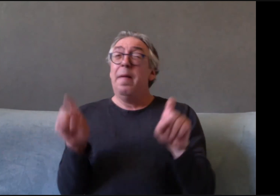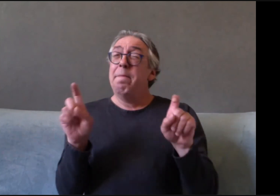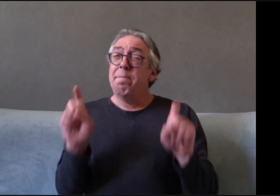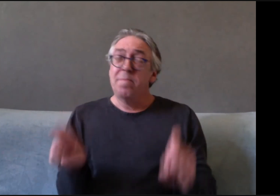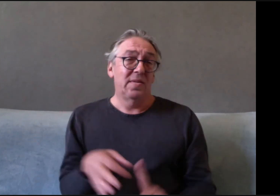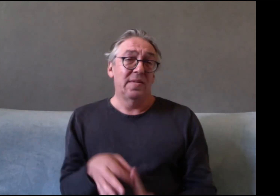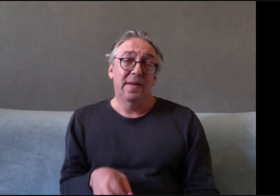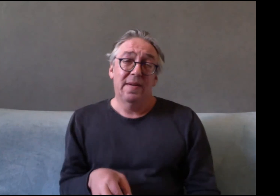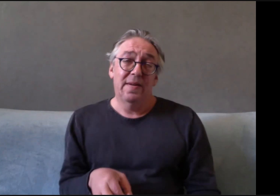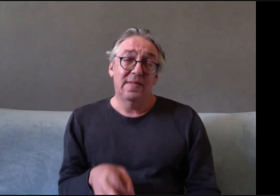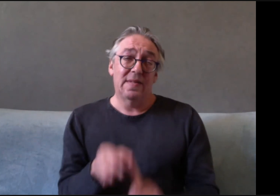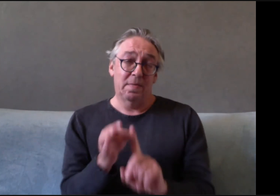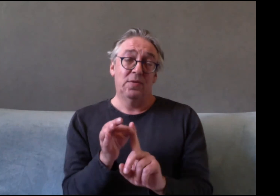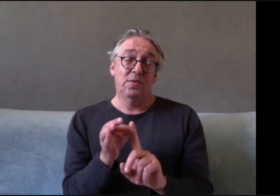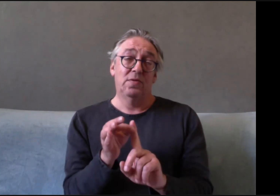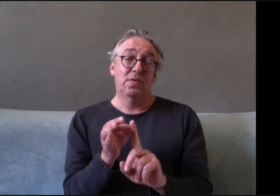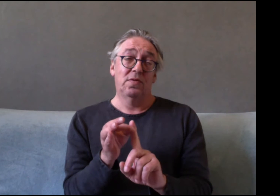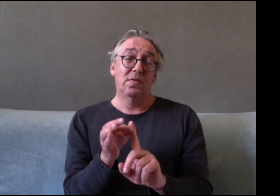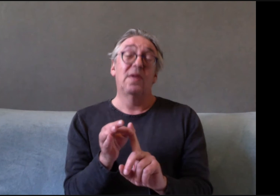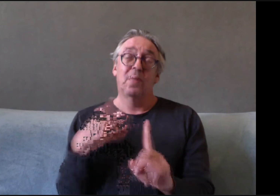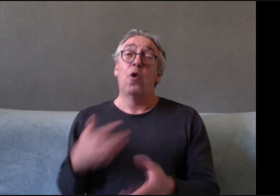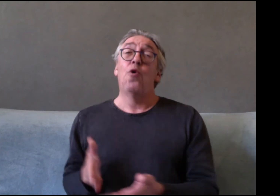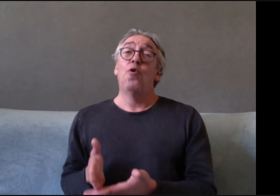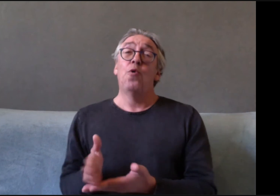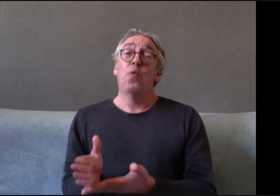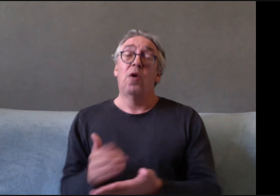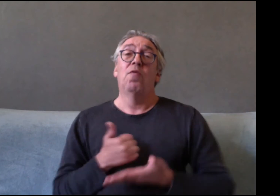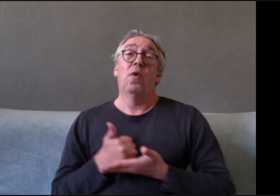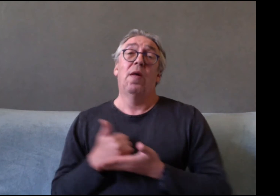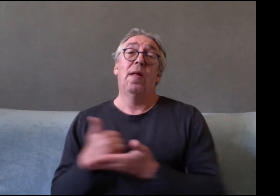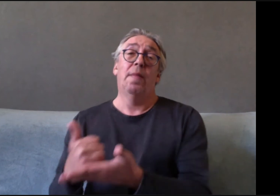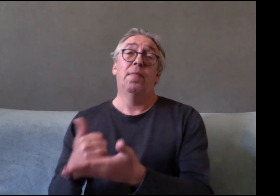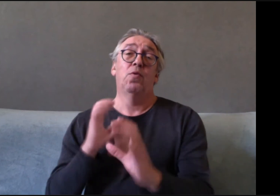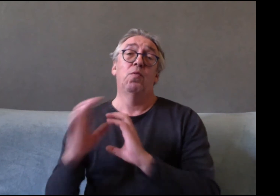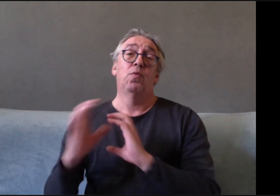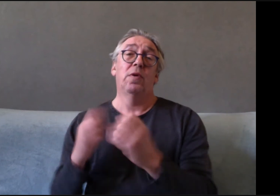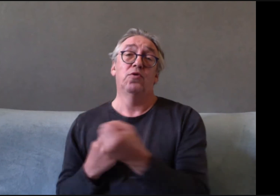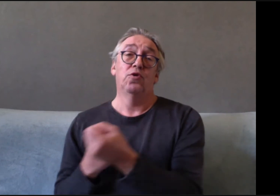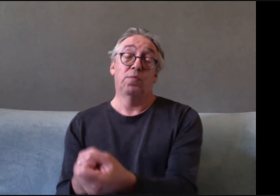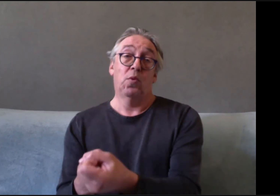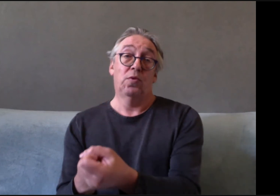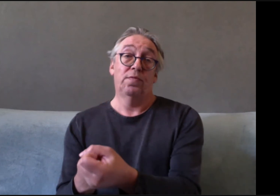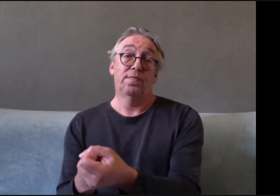that shouldn't just be communication support but also assisted decision making.